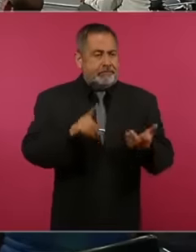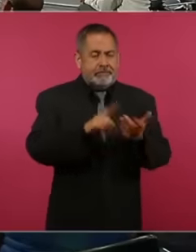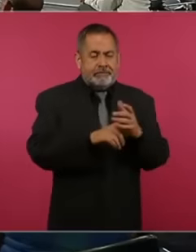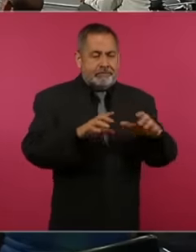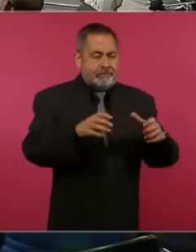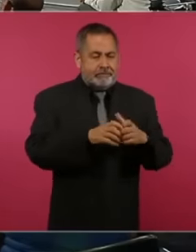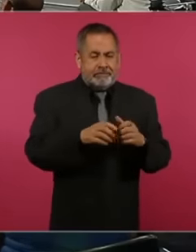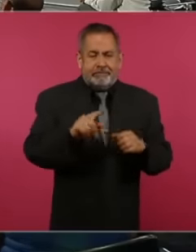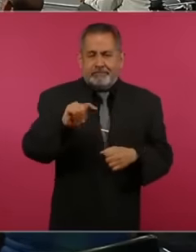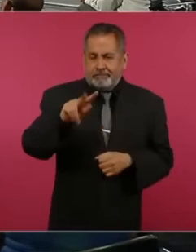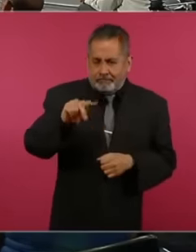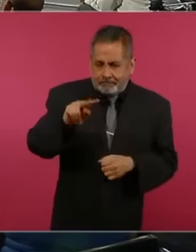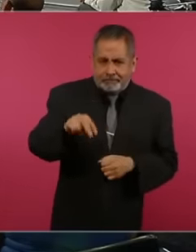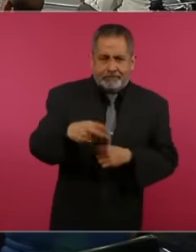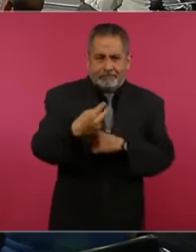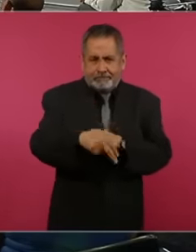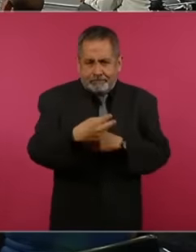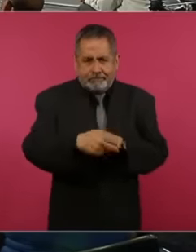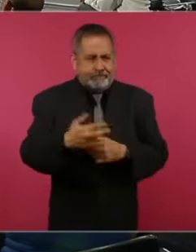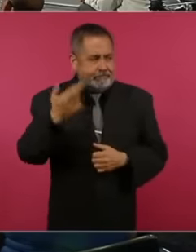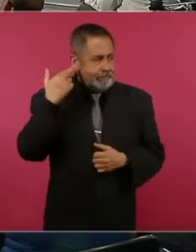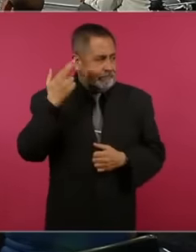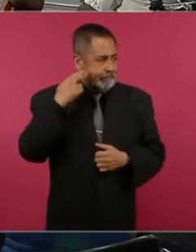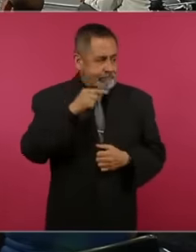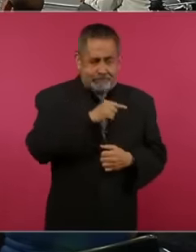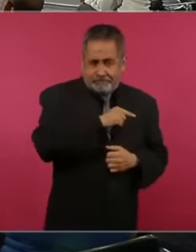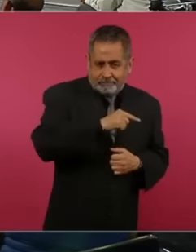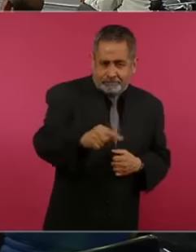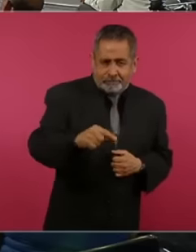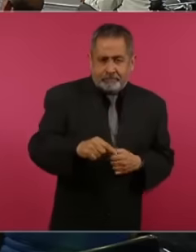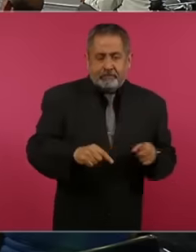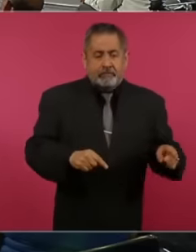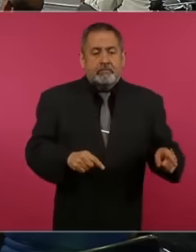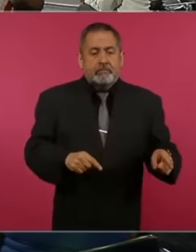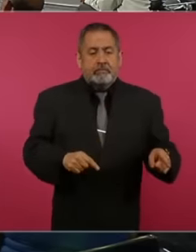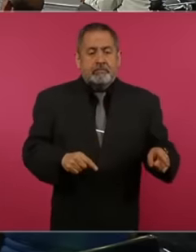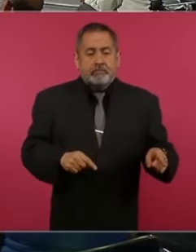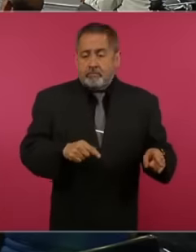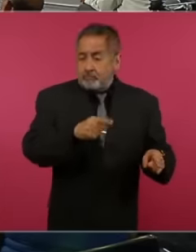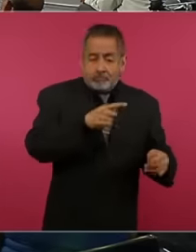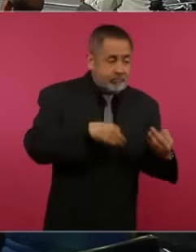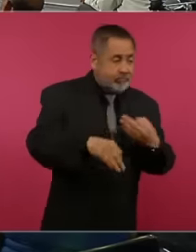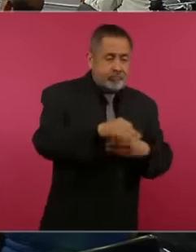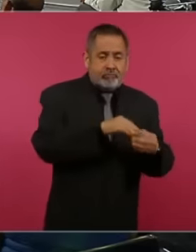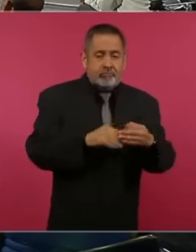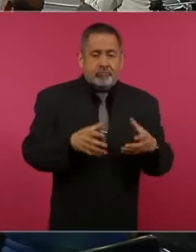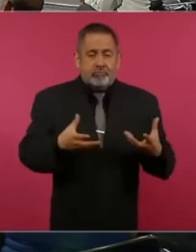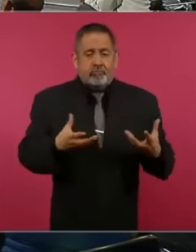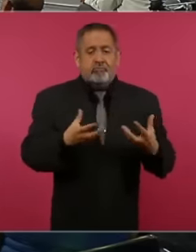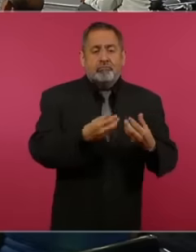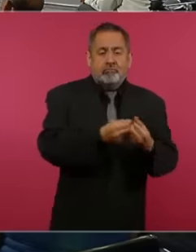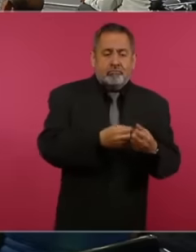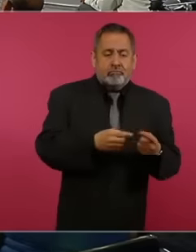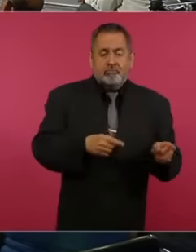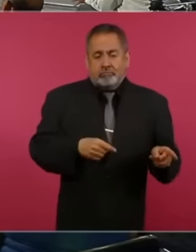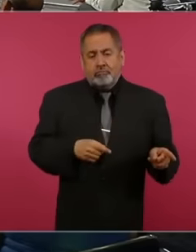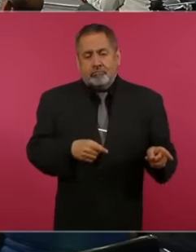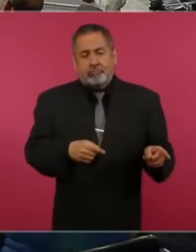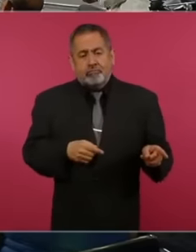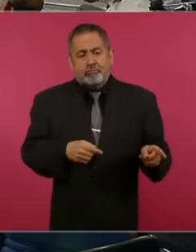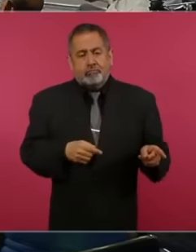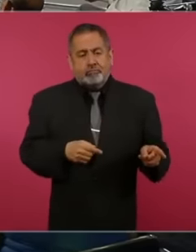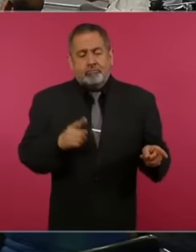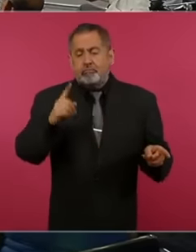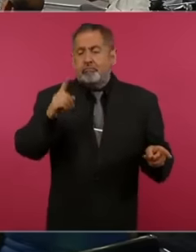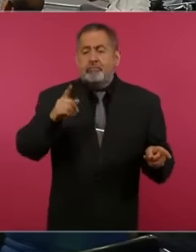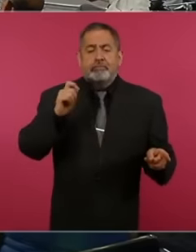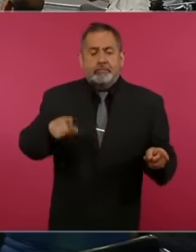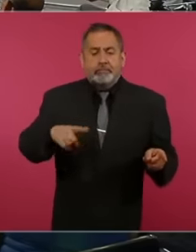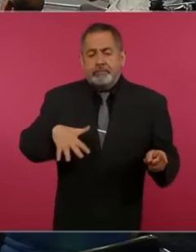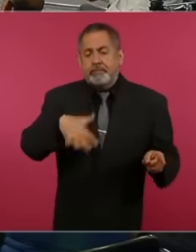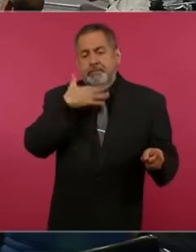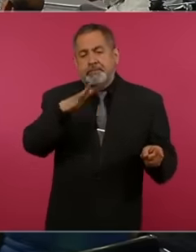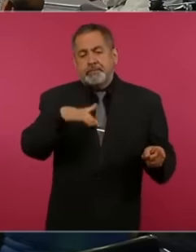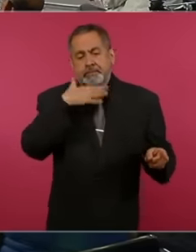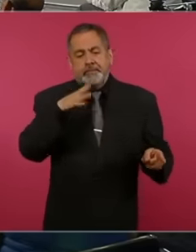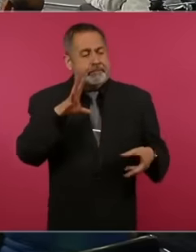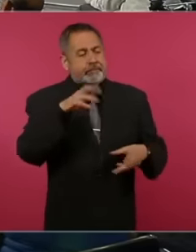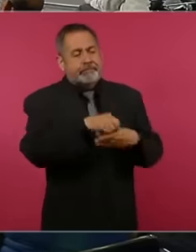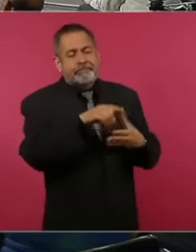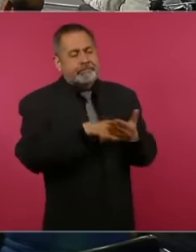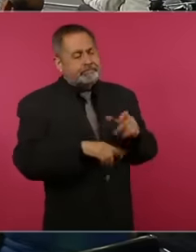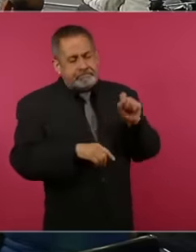television systems were part, with honorable exceptions, not of the corruption that prevailed in